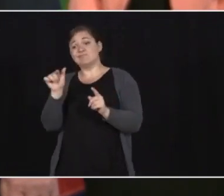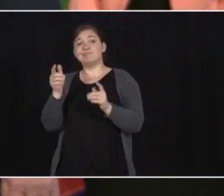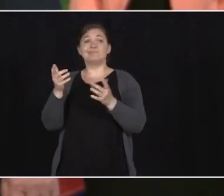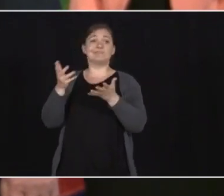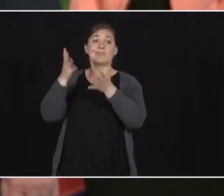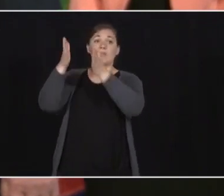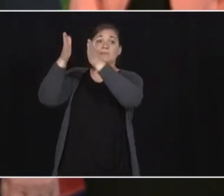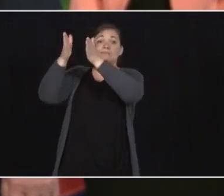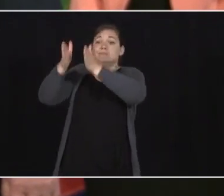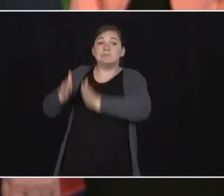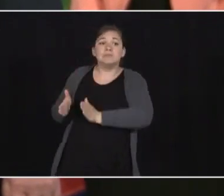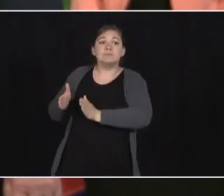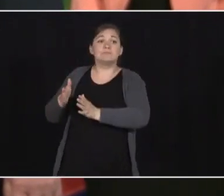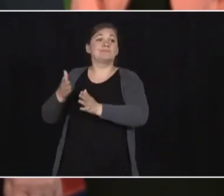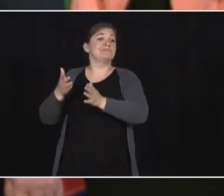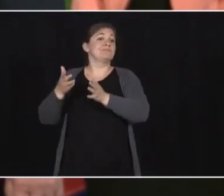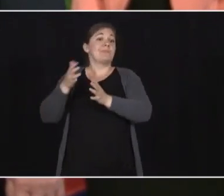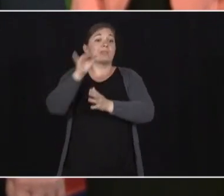anyone needing PPE or support or staffing.